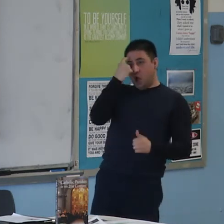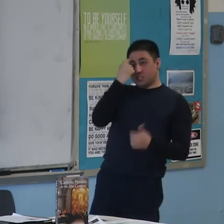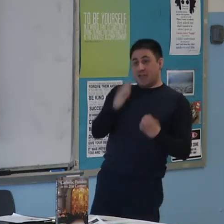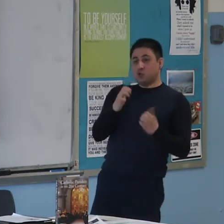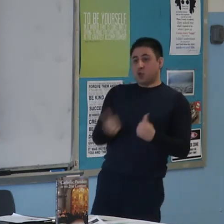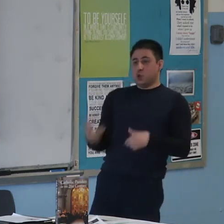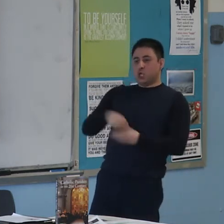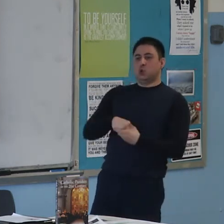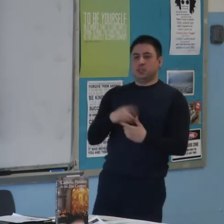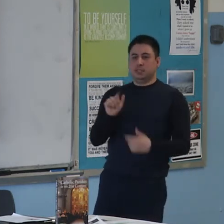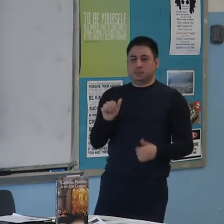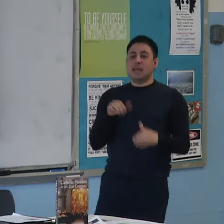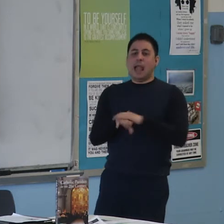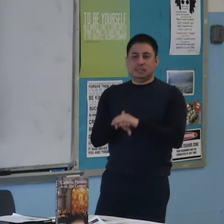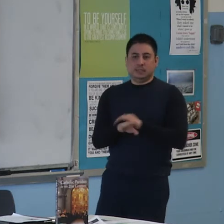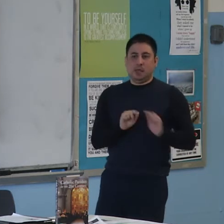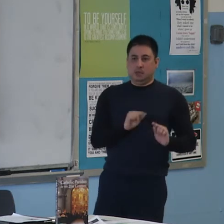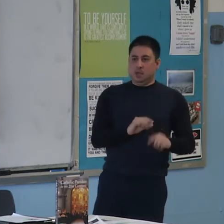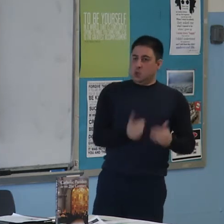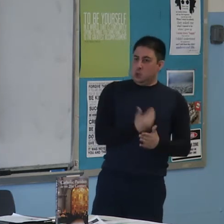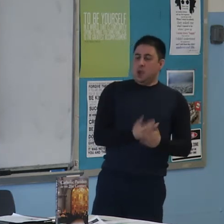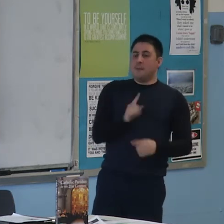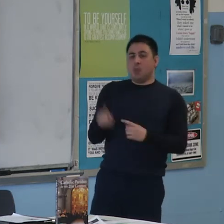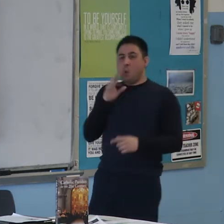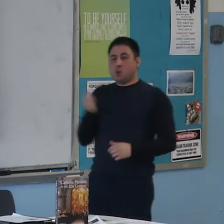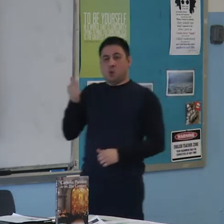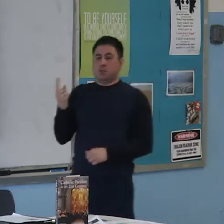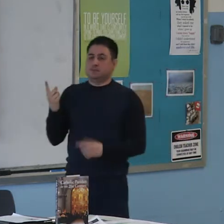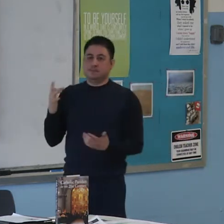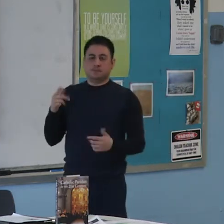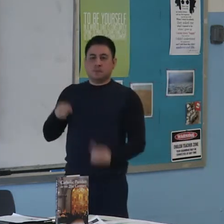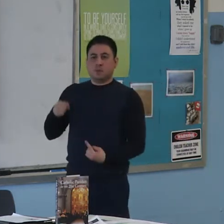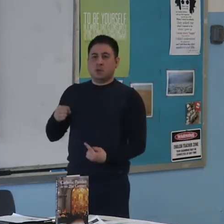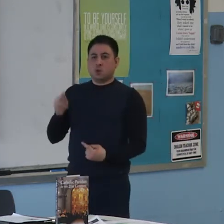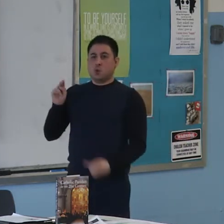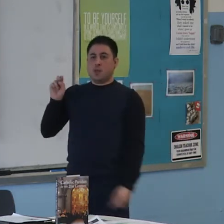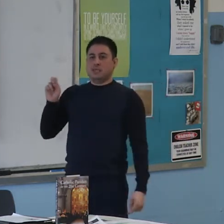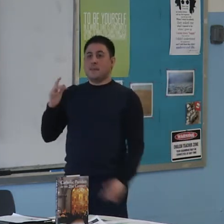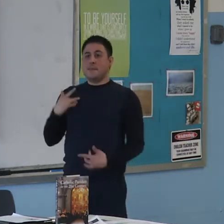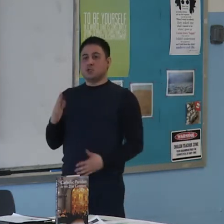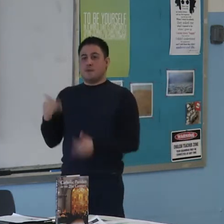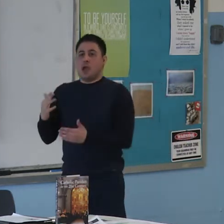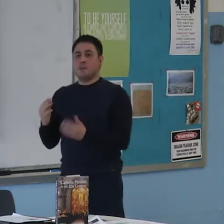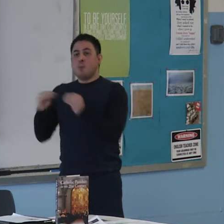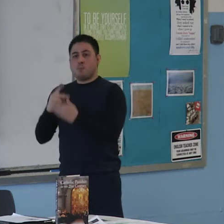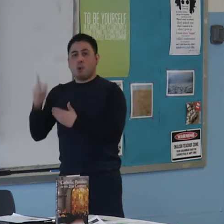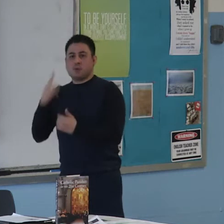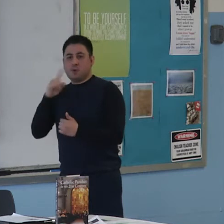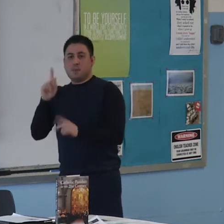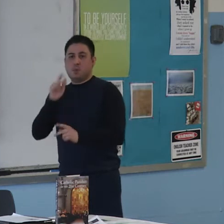inclusion and access. But we found, again, parishes in the Northeast. Now